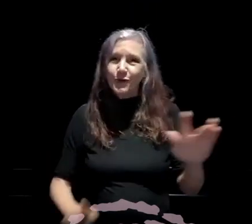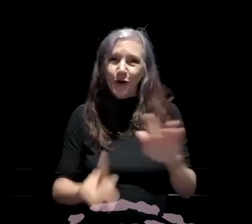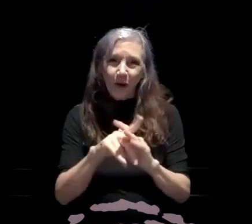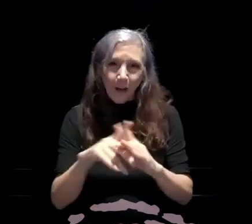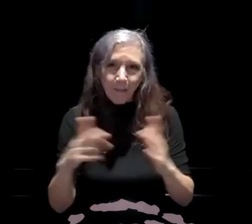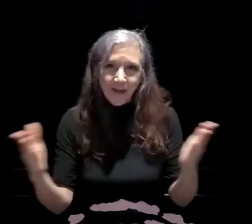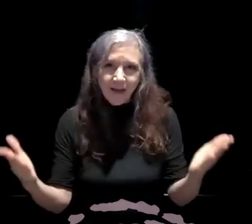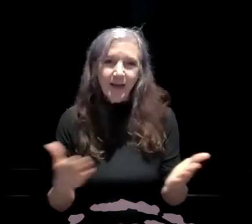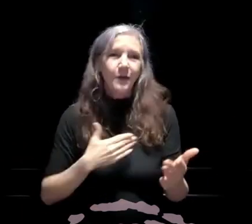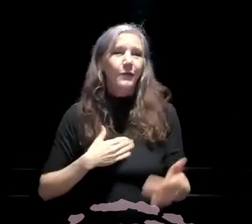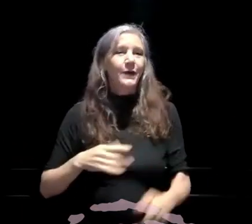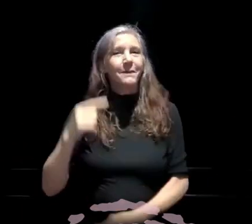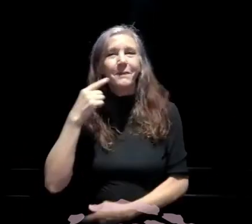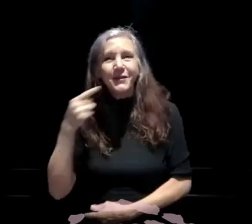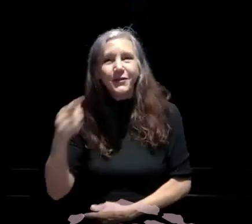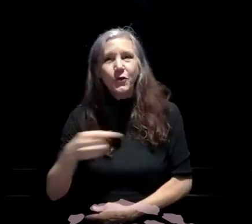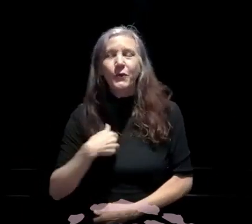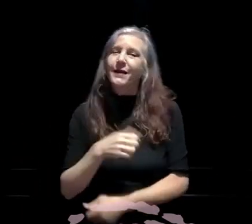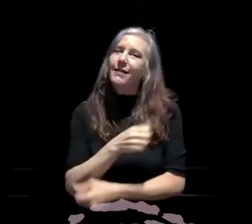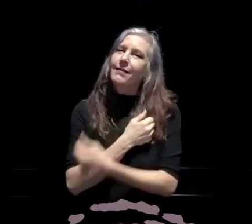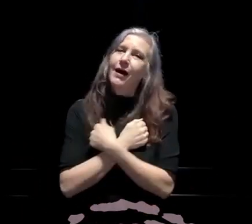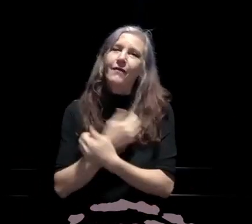And welcome back, we've missed you and we love being in a new venue here at the luminary.